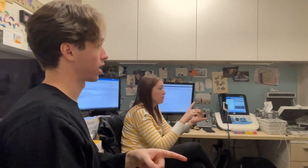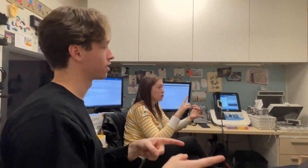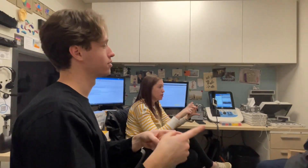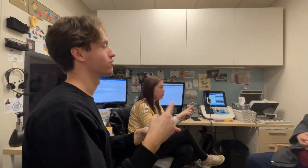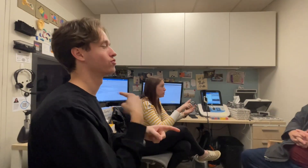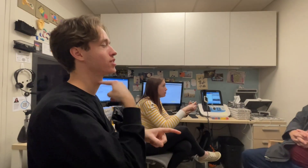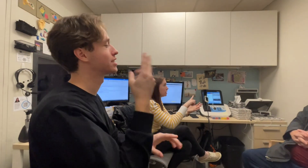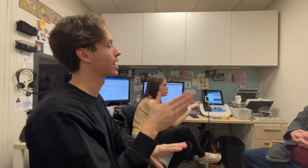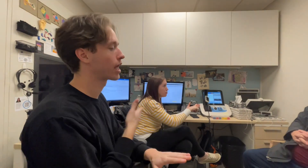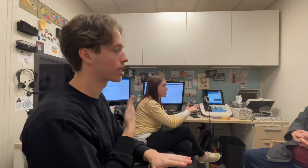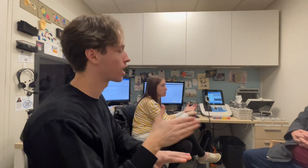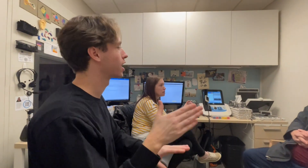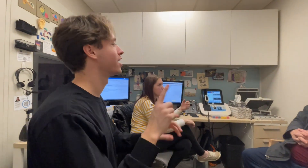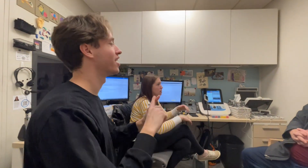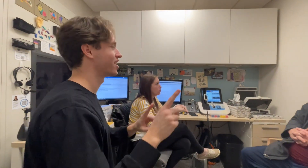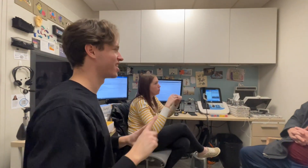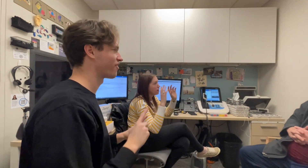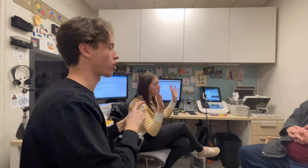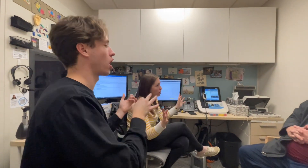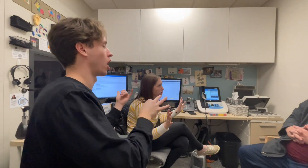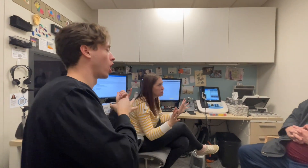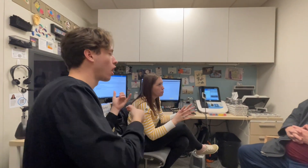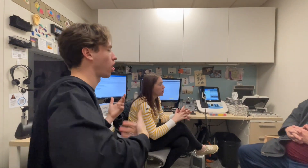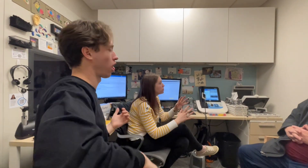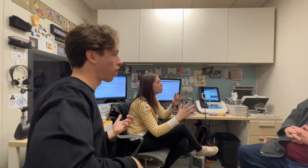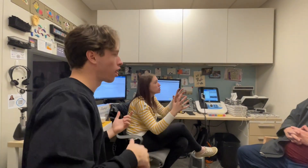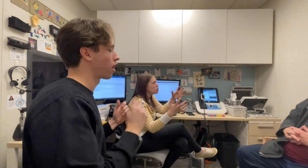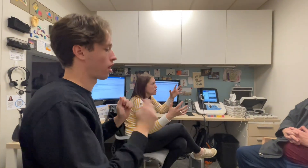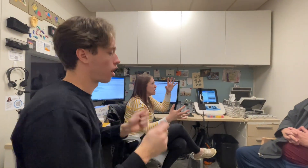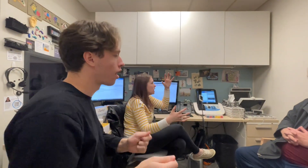there's several different instruments and then whatever else they put so it's just